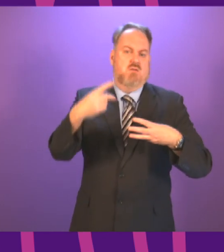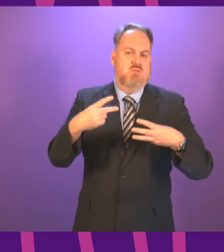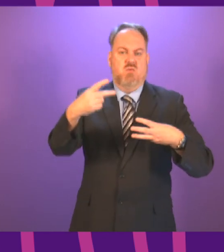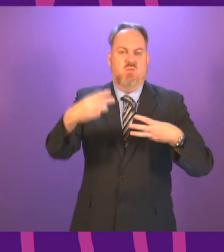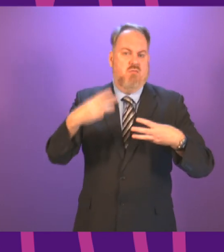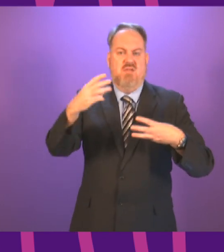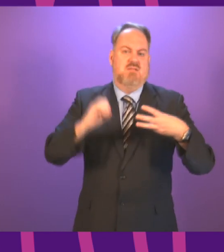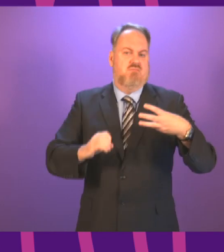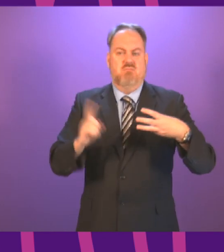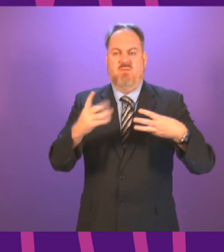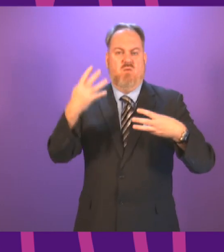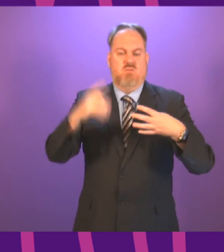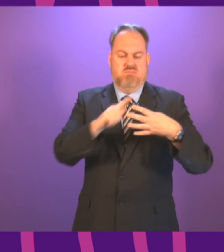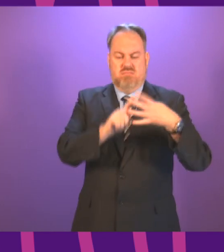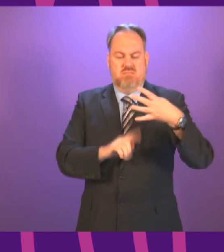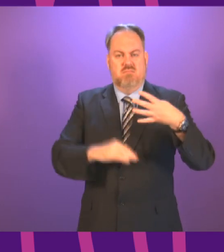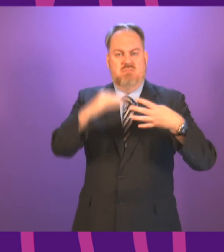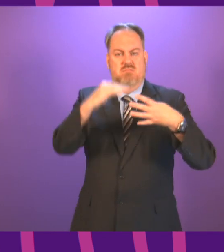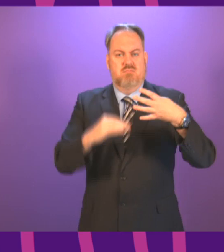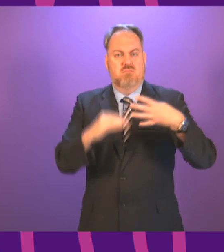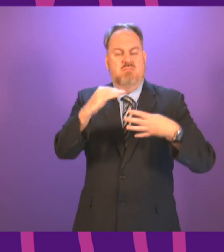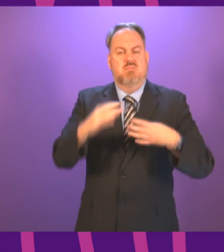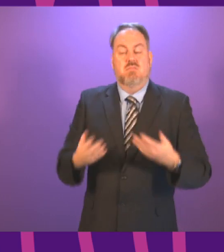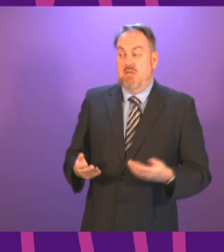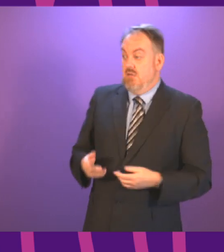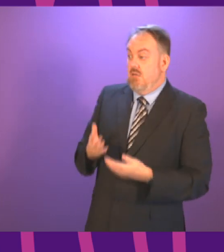The First Minister (Nicola Sturgeon): The new strategic framework, in supporting